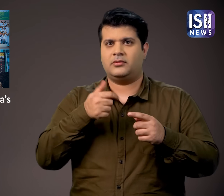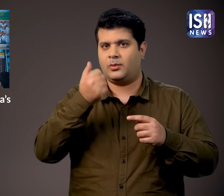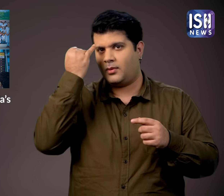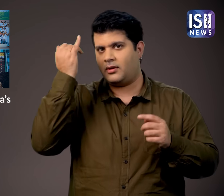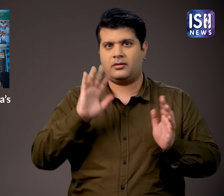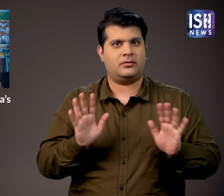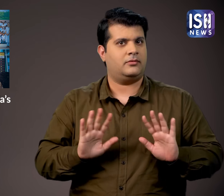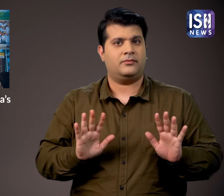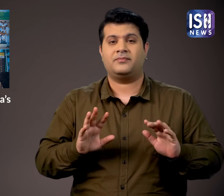Not a good idea.